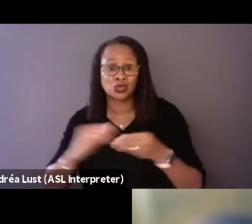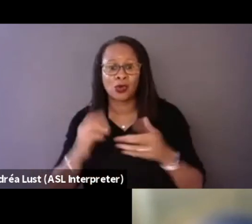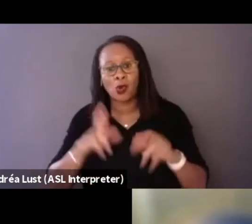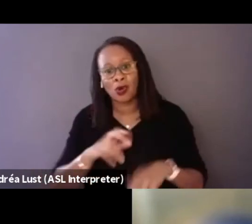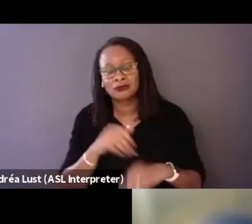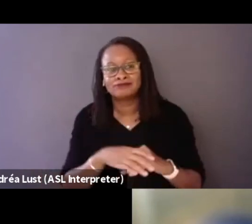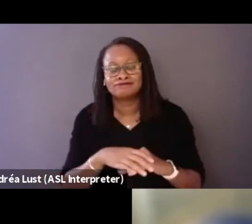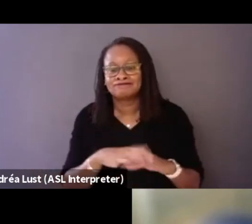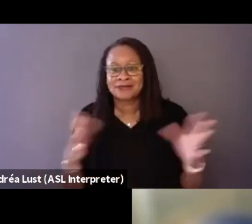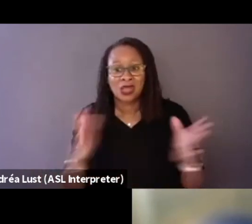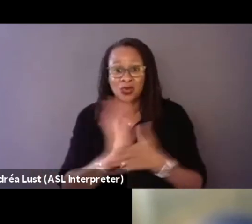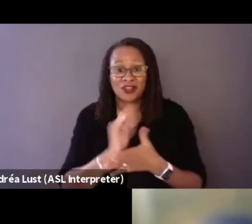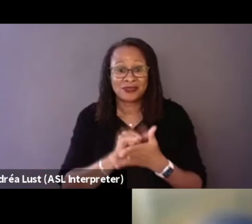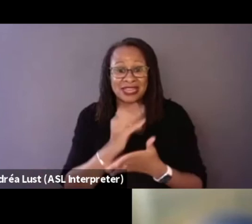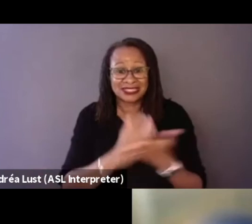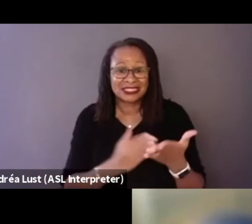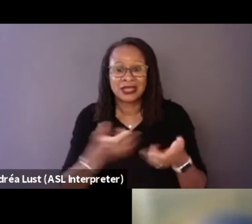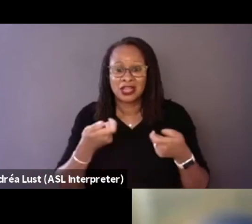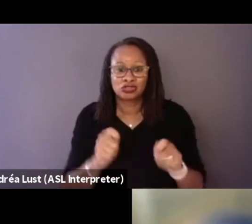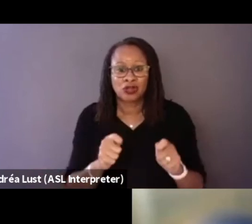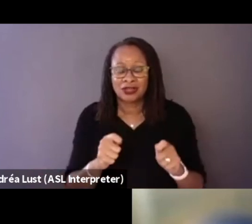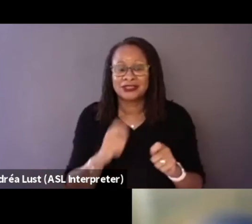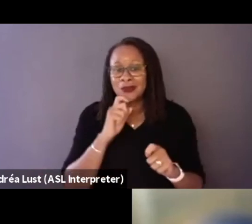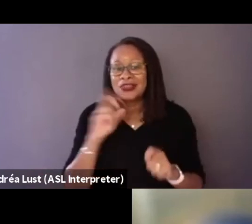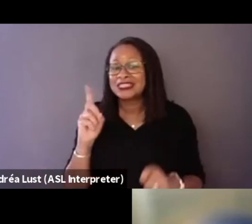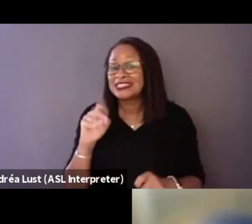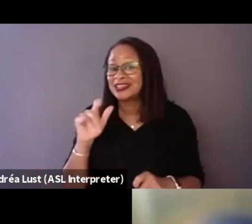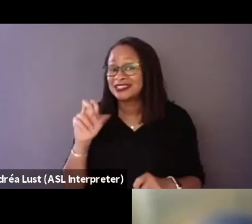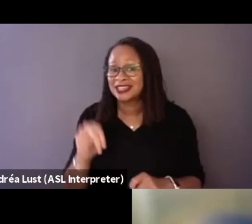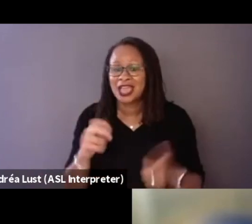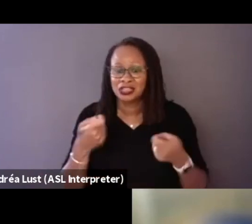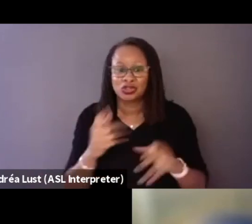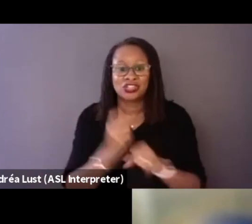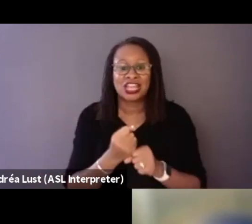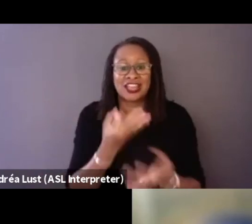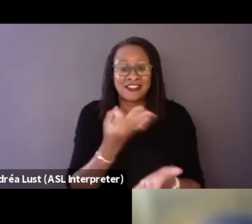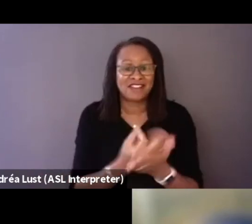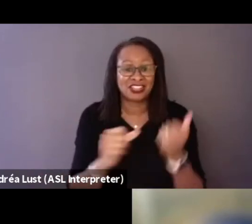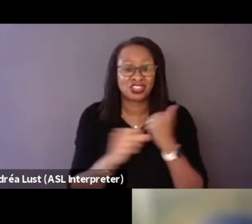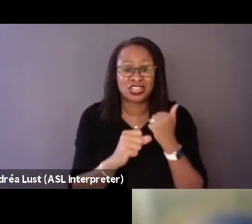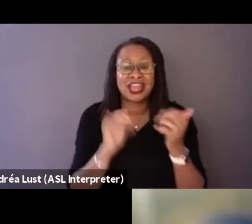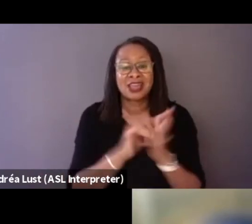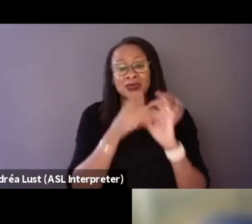And we filmed a scene with Denilson, trying to get him- It was something about financial aid that was connected to his status.